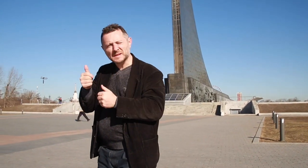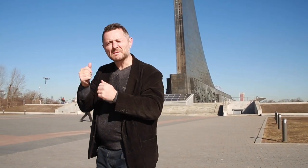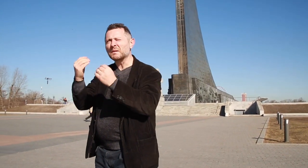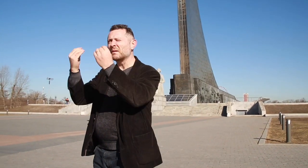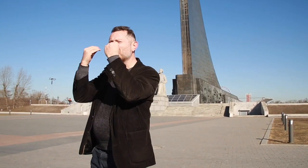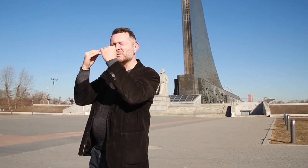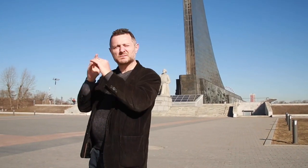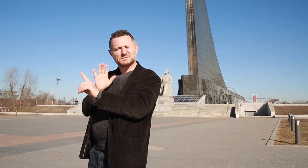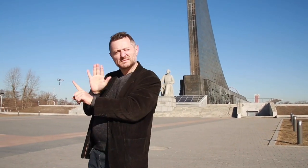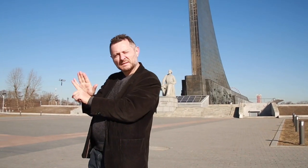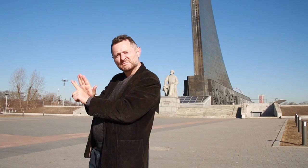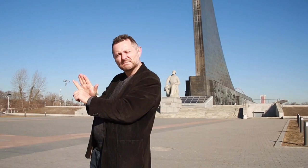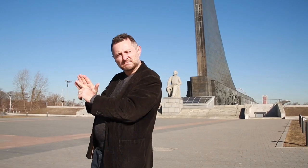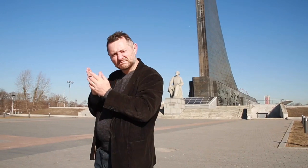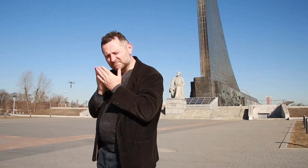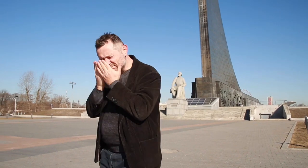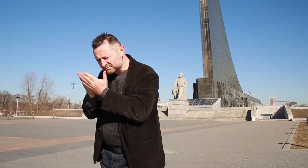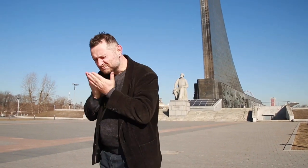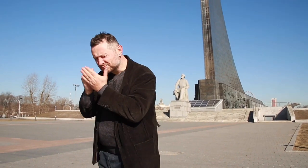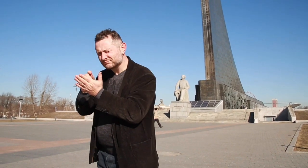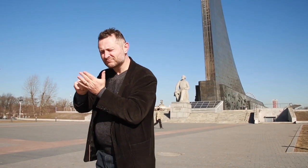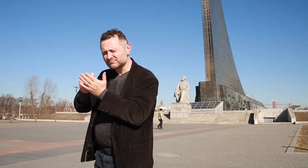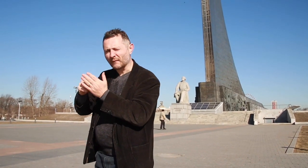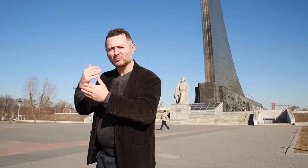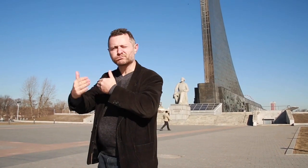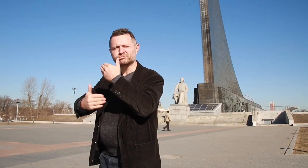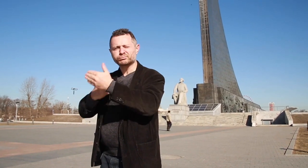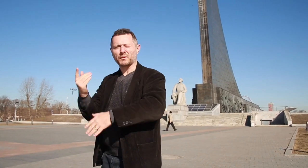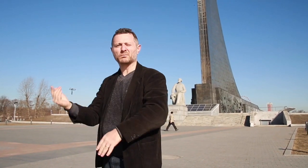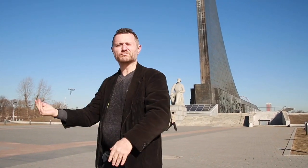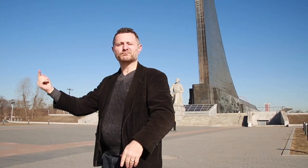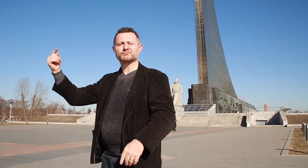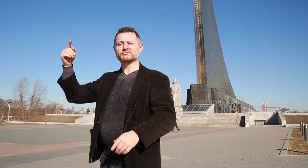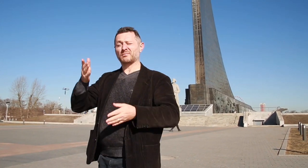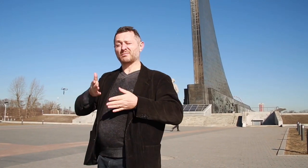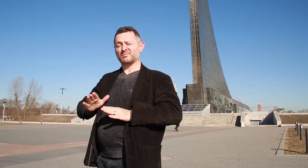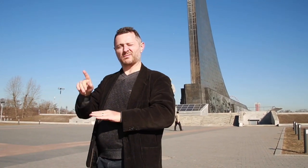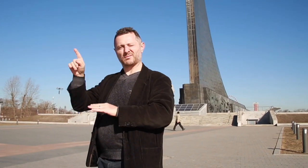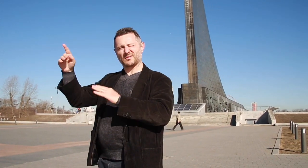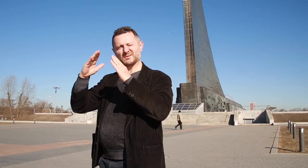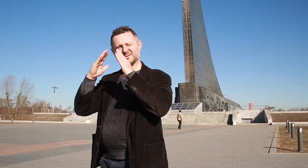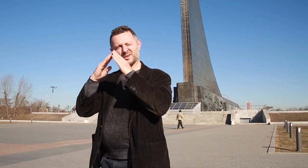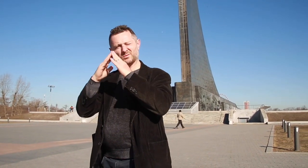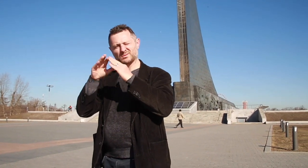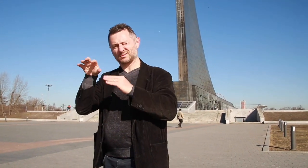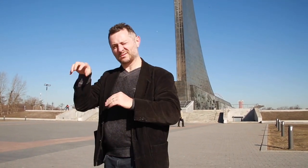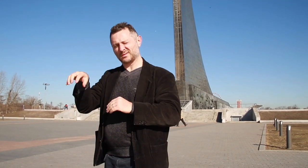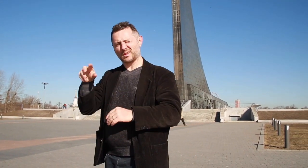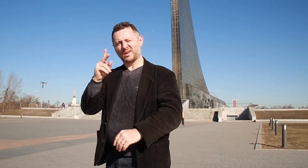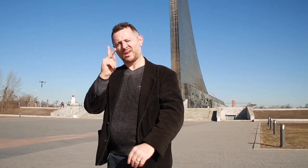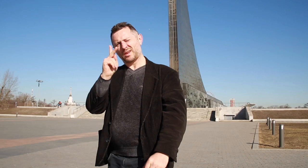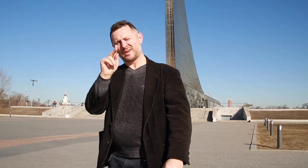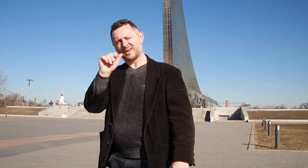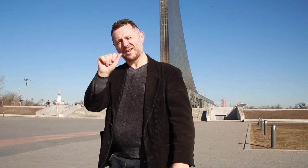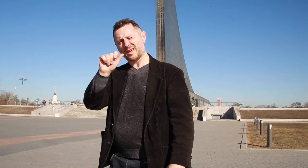he realized where his heart really was, he decided to move back to Kaluga and taught